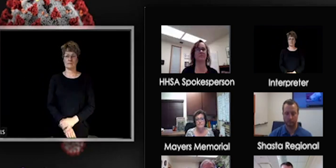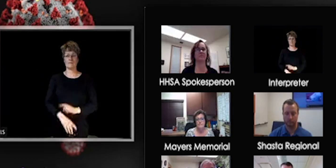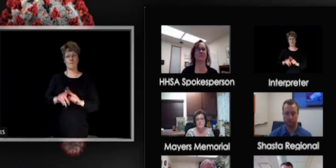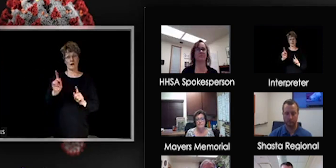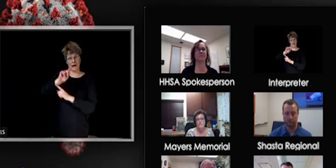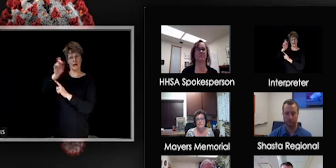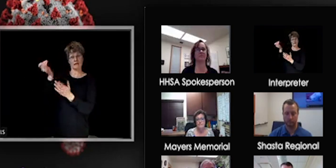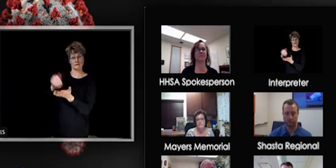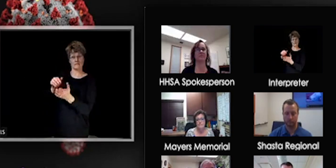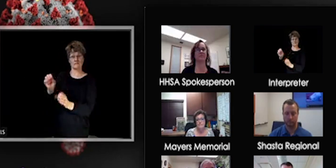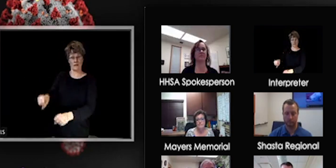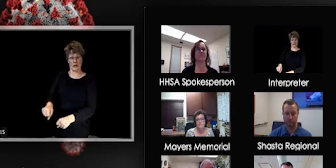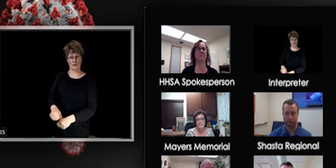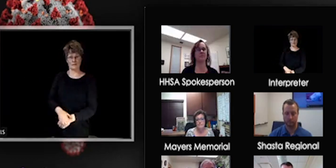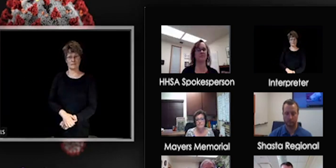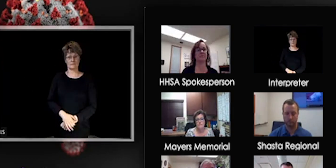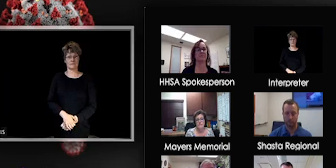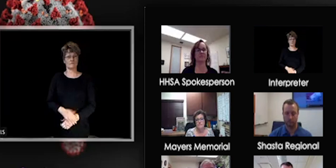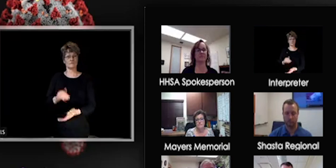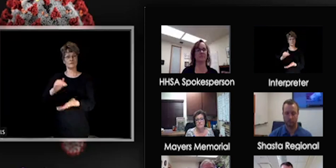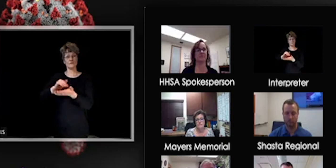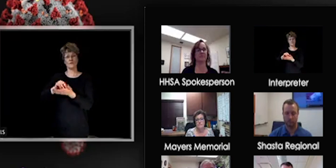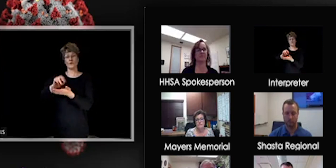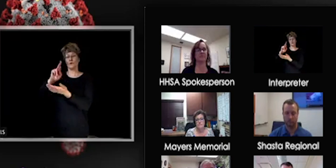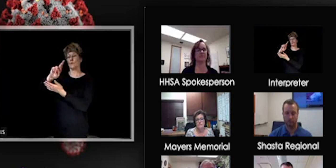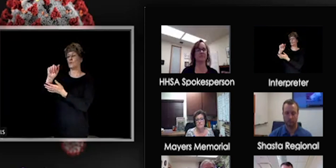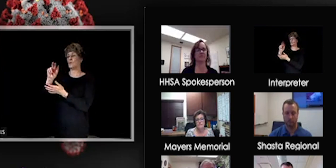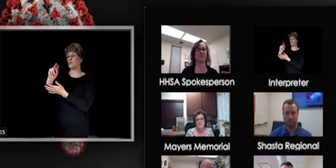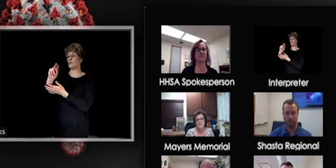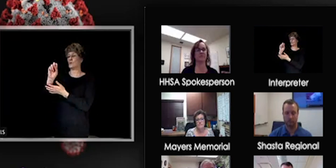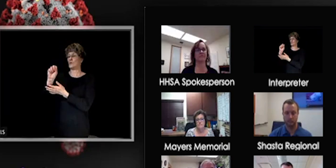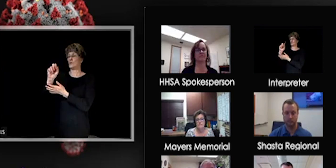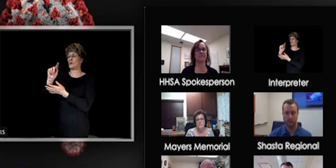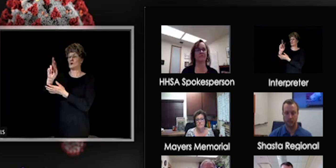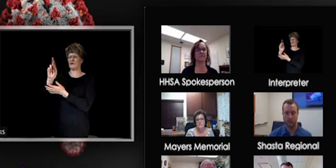soon as we know, as soon as that information is available, we will definitely will share